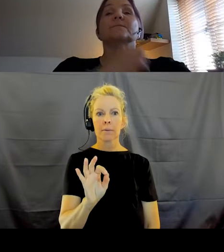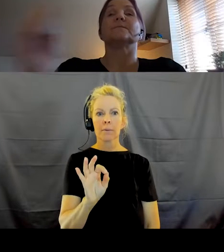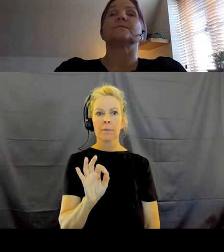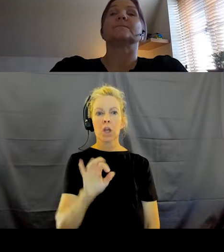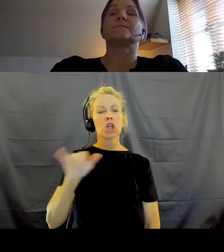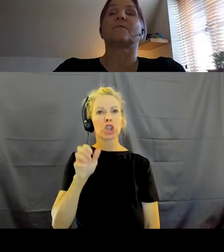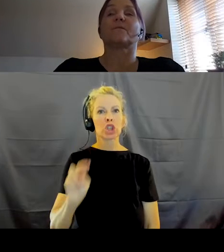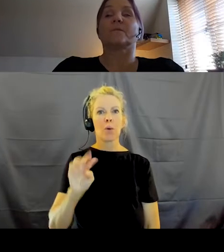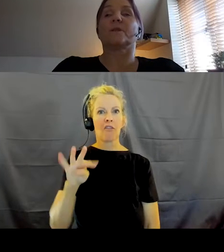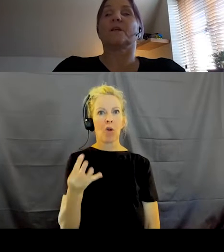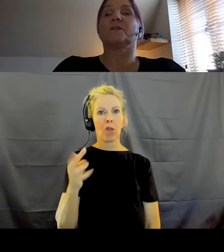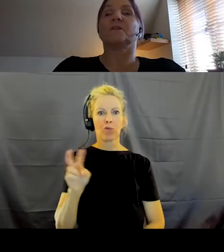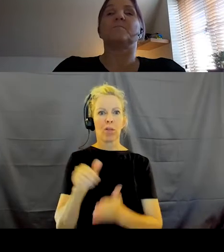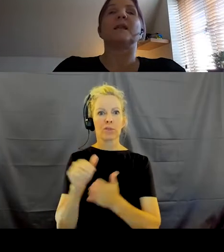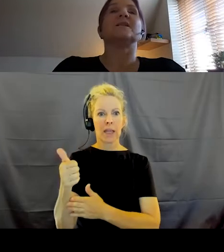4th 2009. >> Leonie: